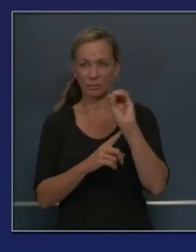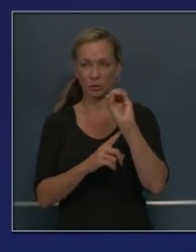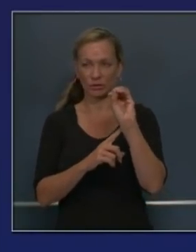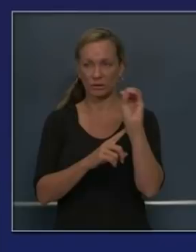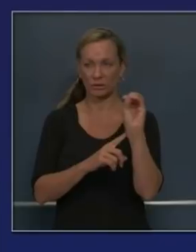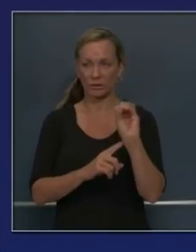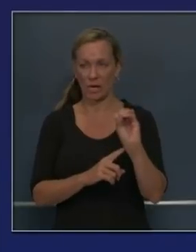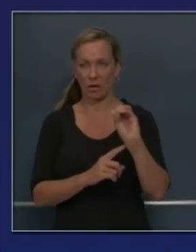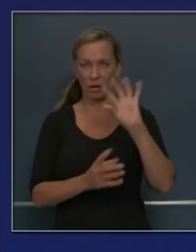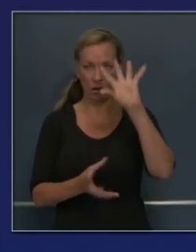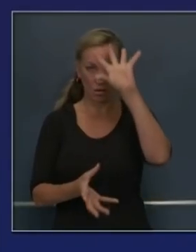POSSIBLE POSITIVE HOSPITALIZED